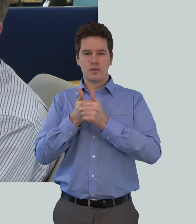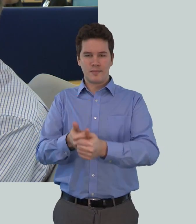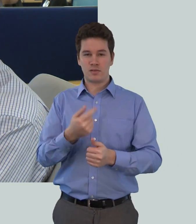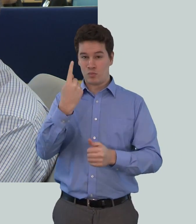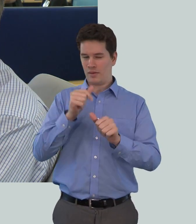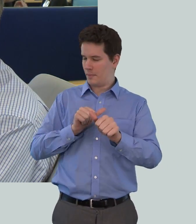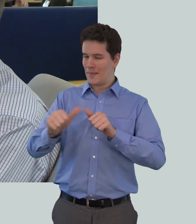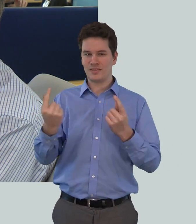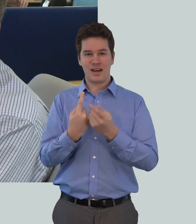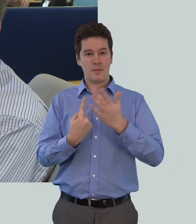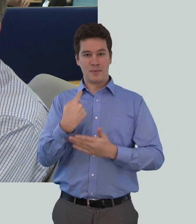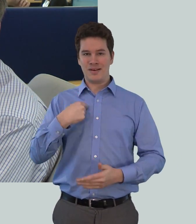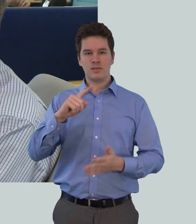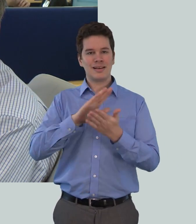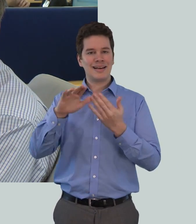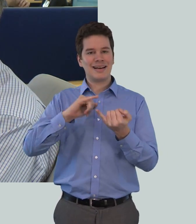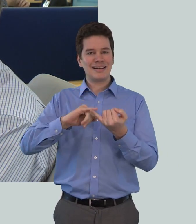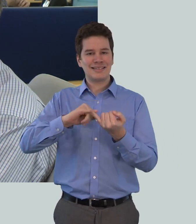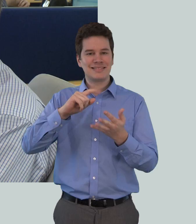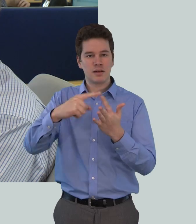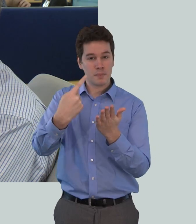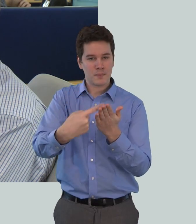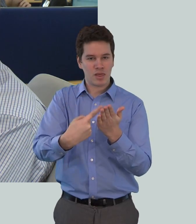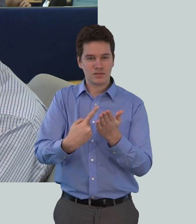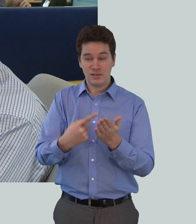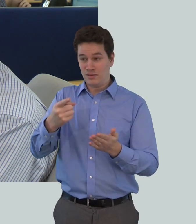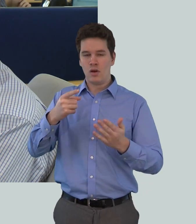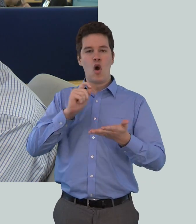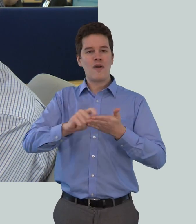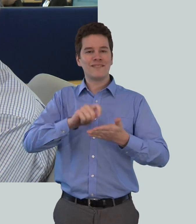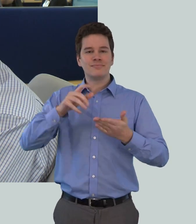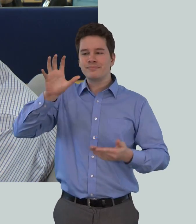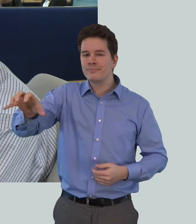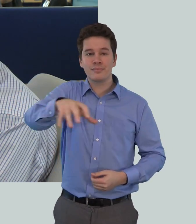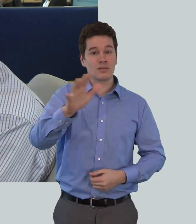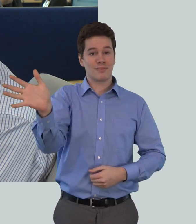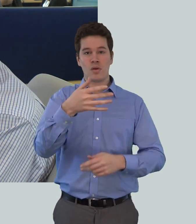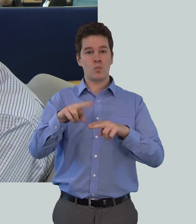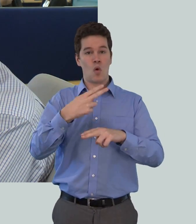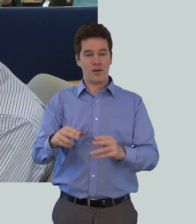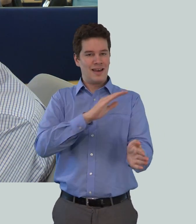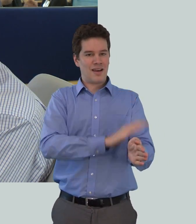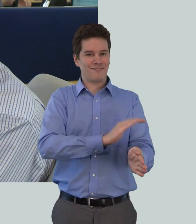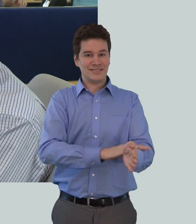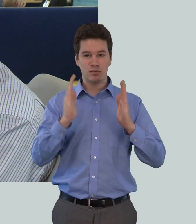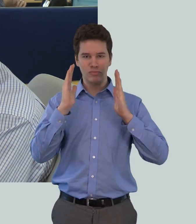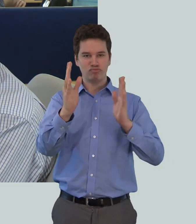was the HSSE Policy, where on all the office sites, everybody now walks on the left hand side of the corridors,